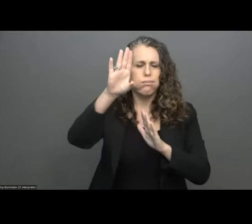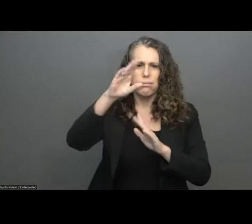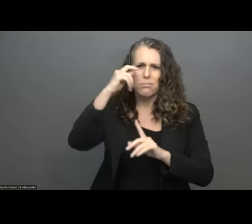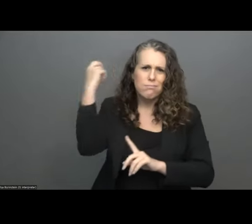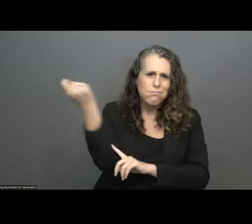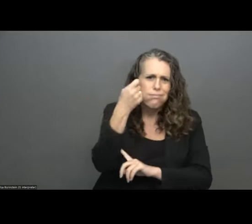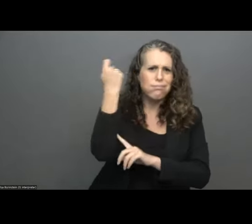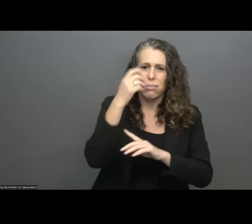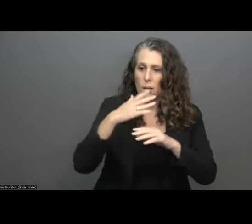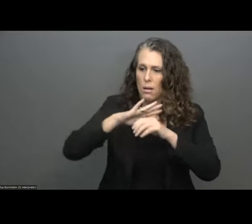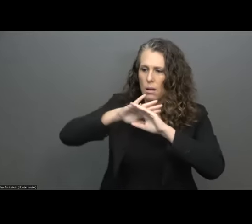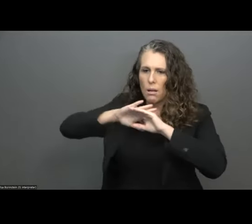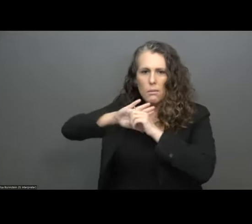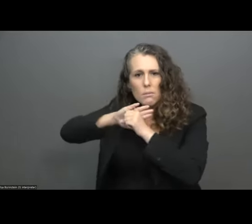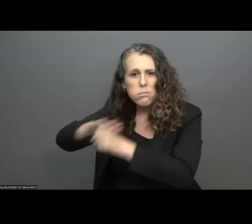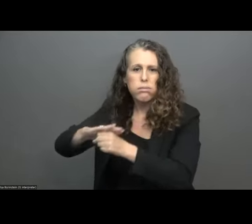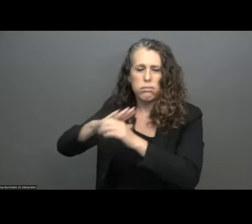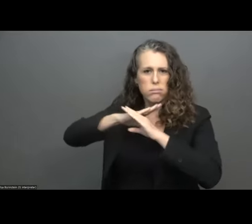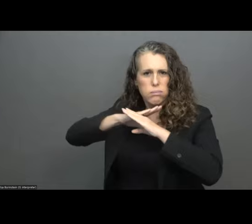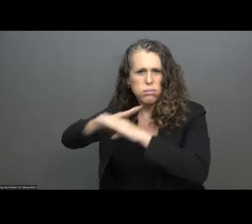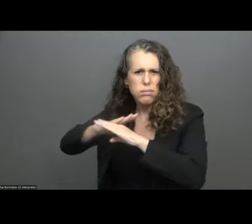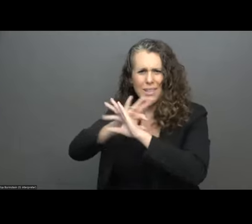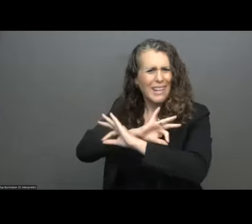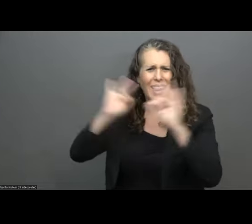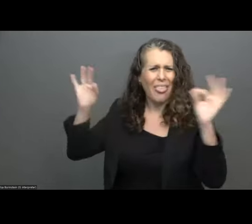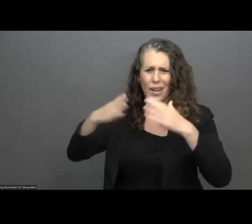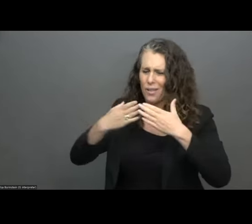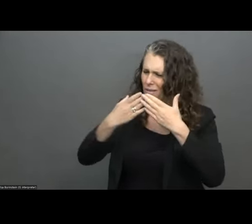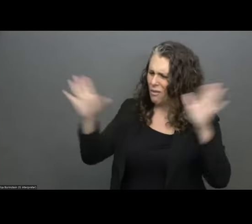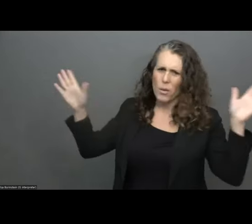barriers and ensure that we enable them 09:46:44 to actually succeed within the organizations.